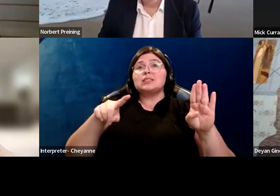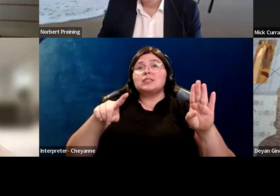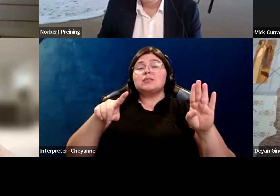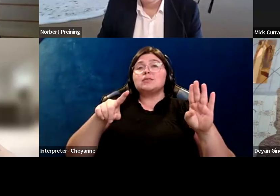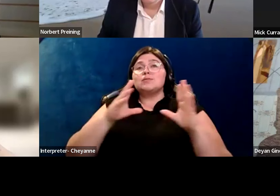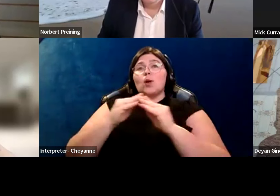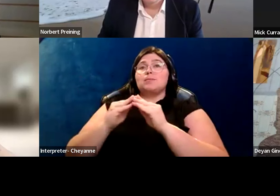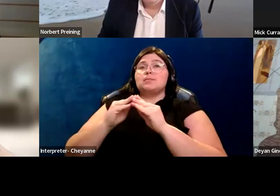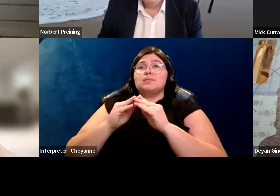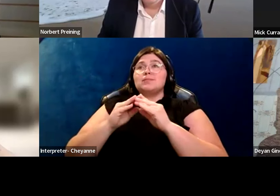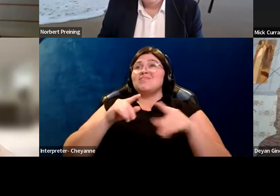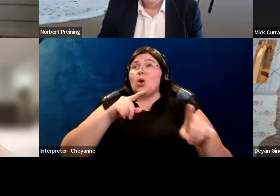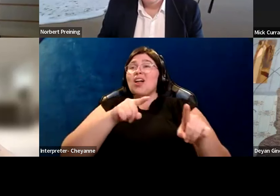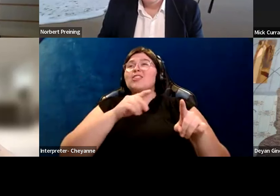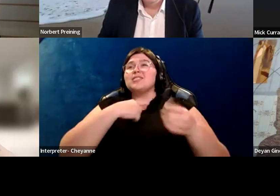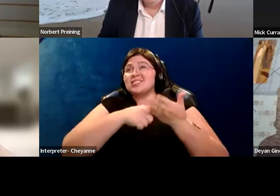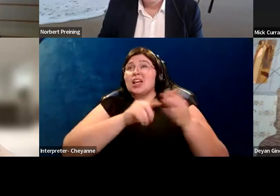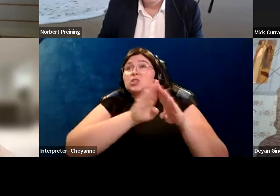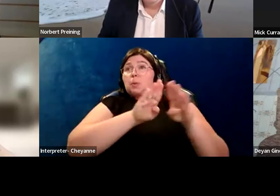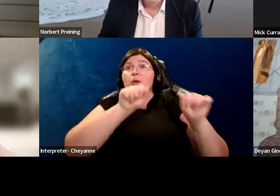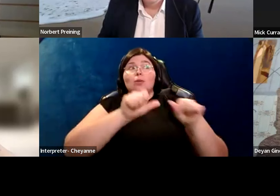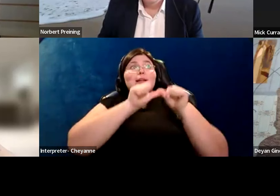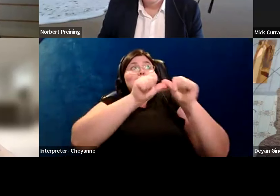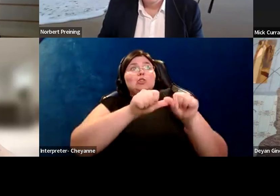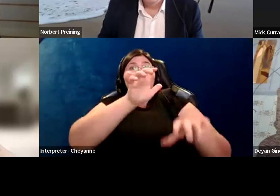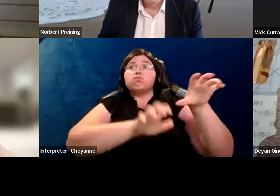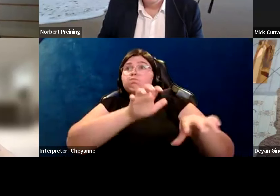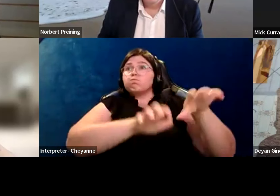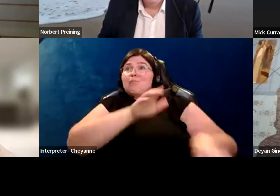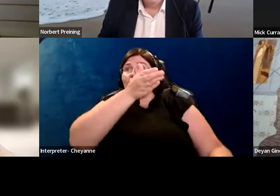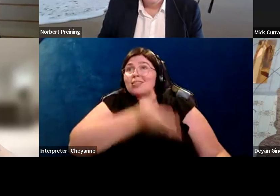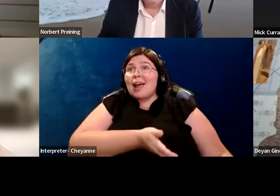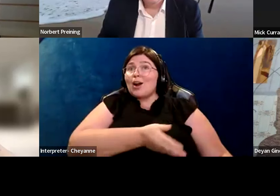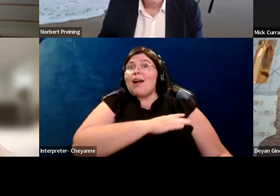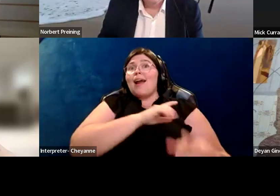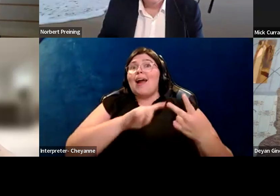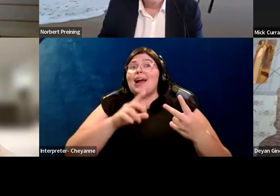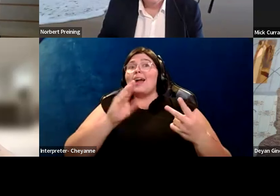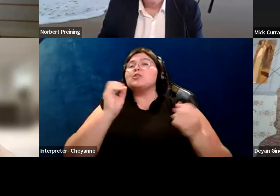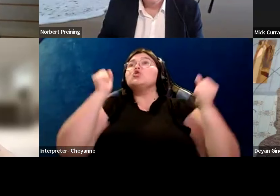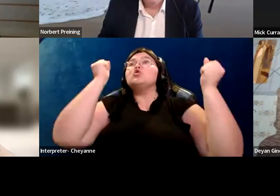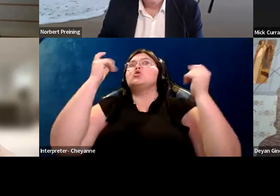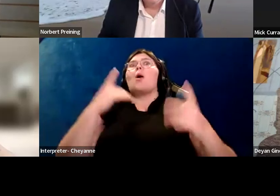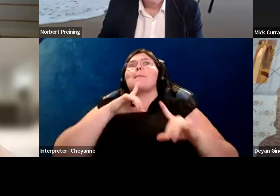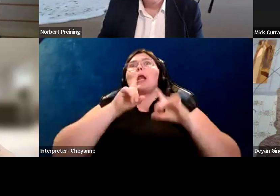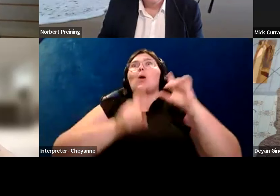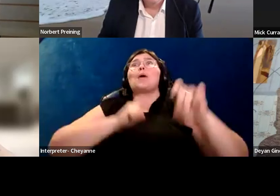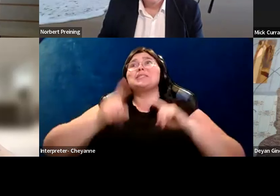That's a great place to keep conversations going. And there are so many questions that we didn't get to.